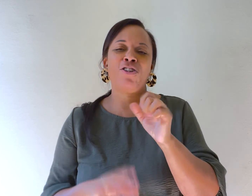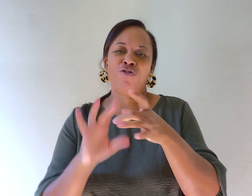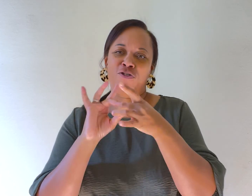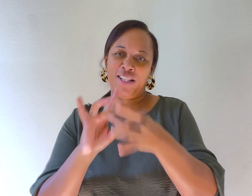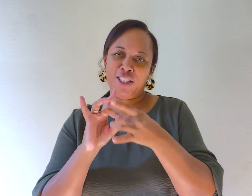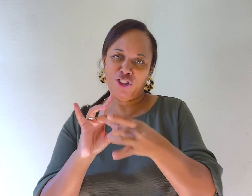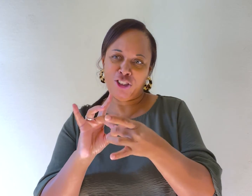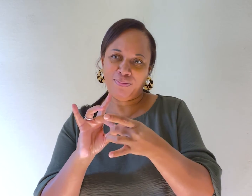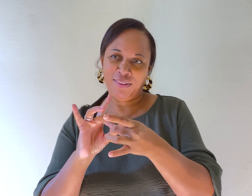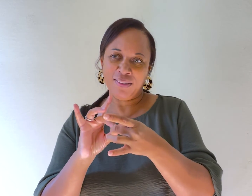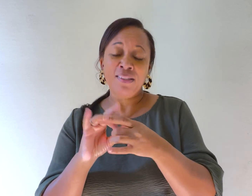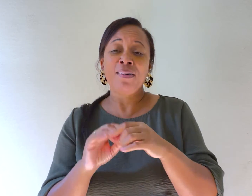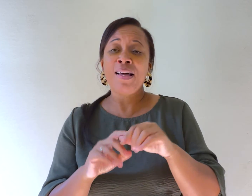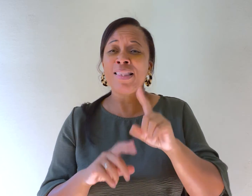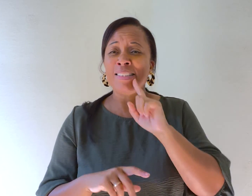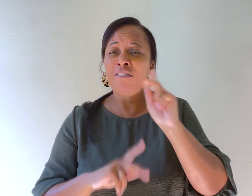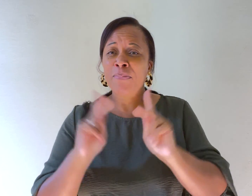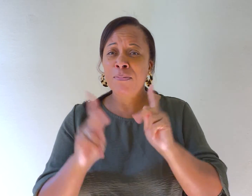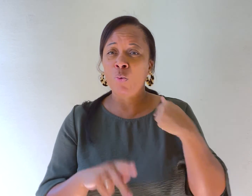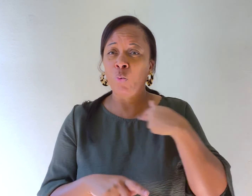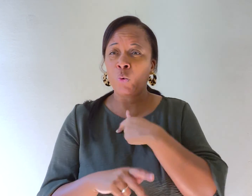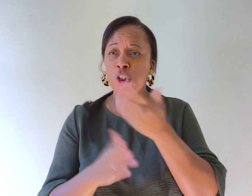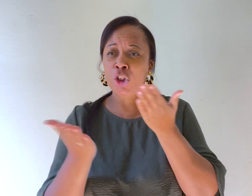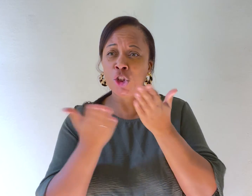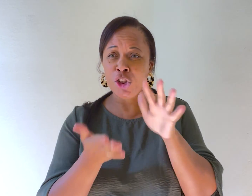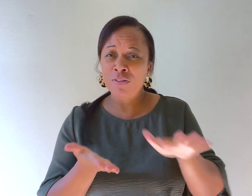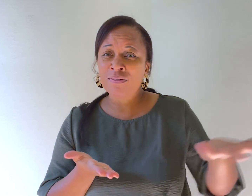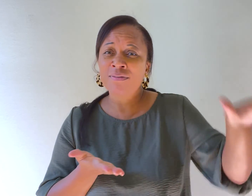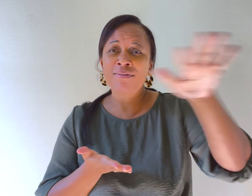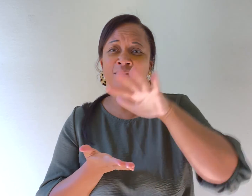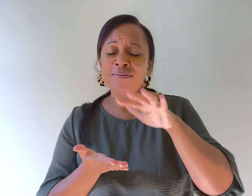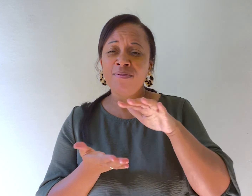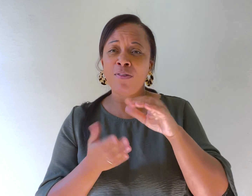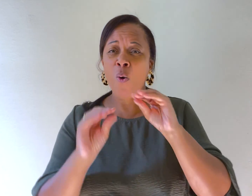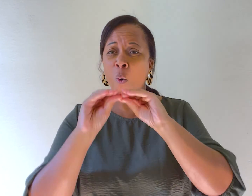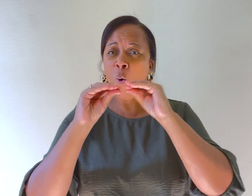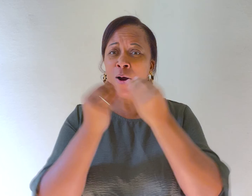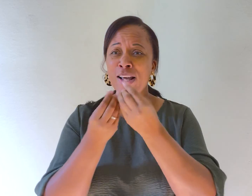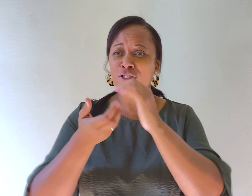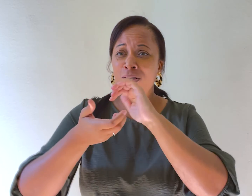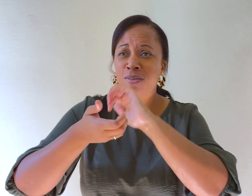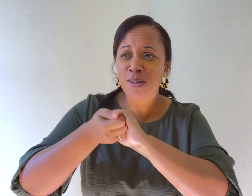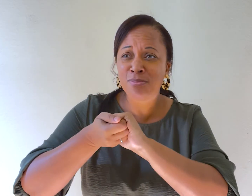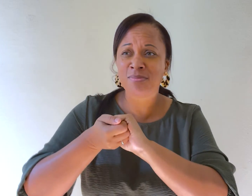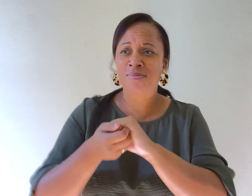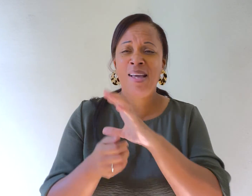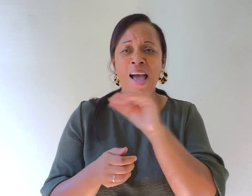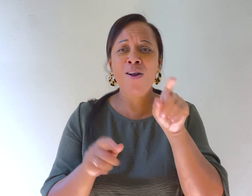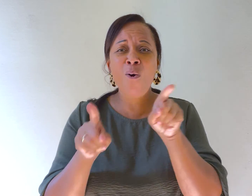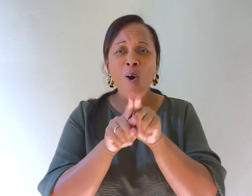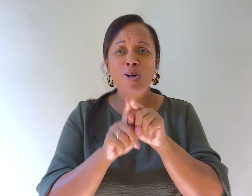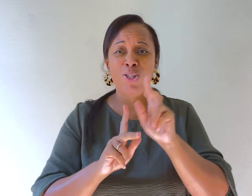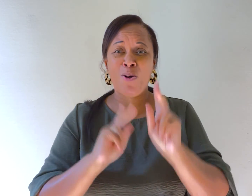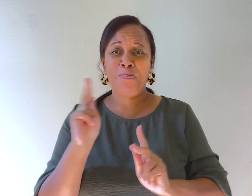And yes, relationships. The deaf people we serve value organizational relationships